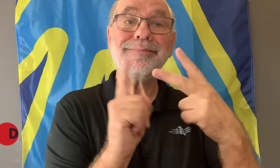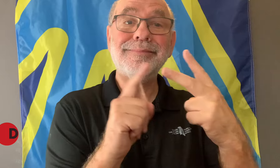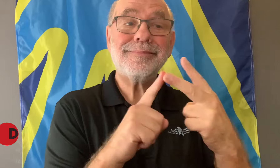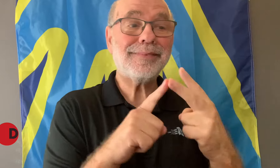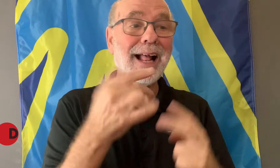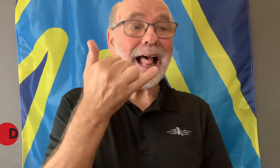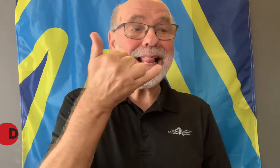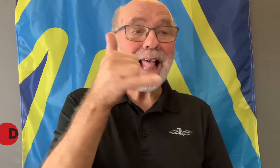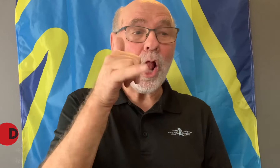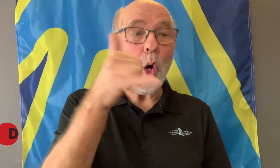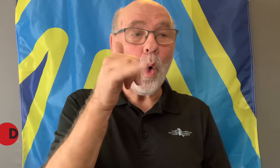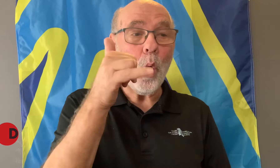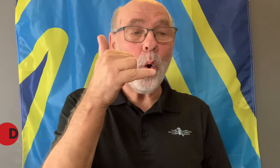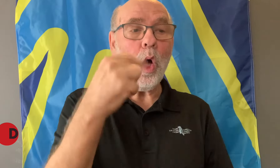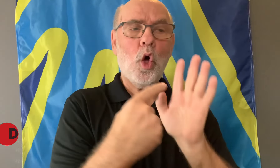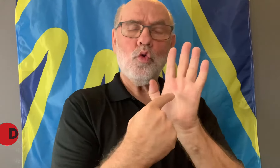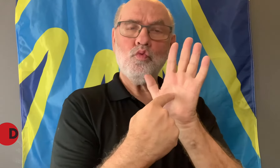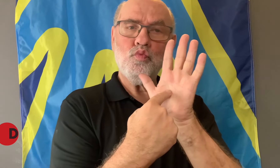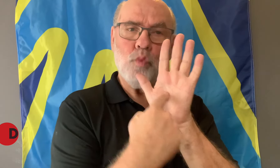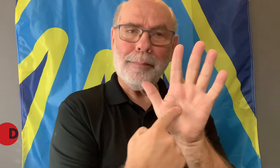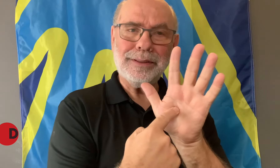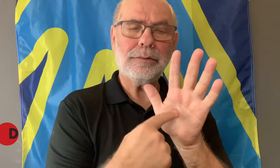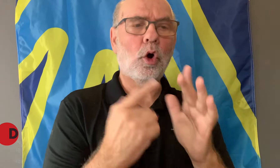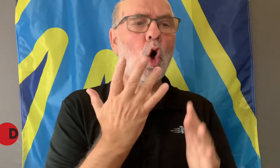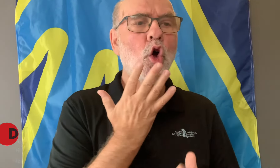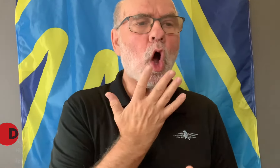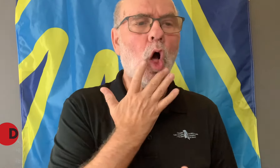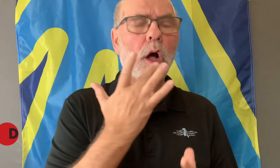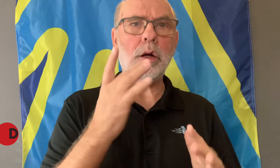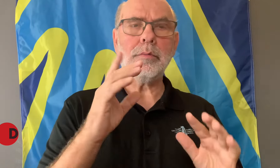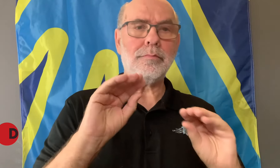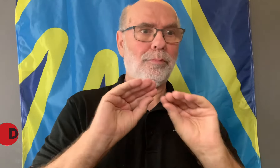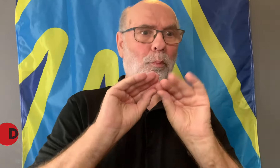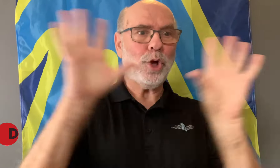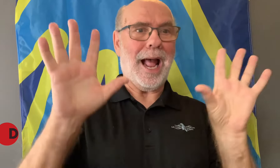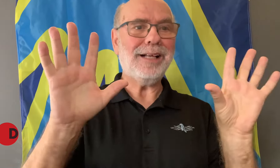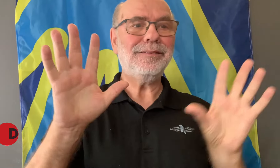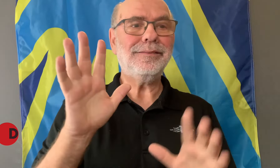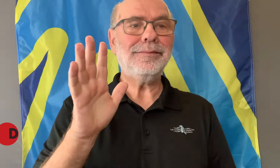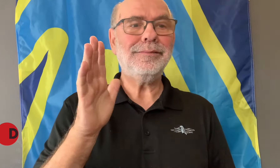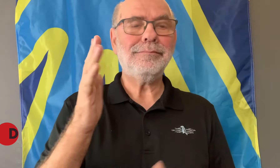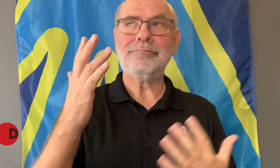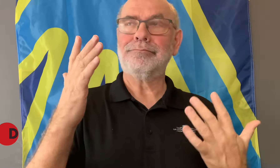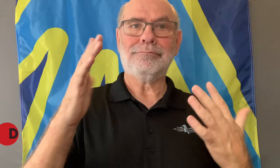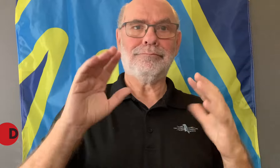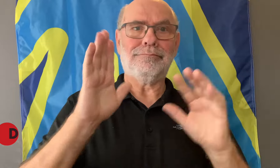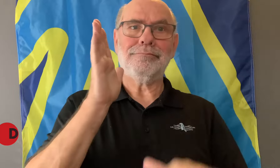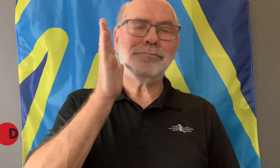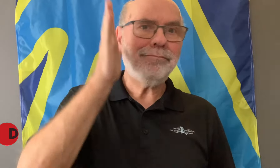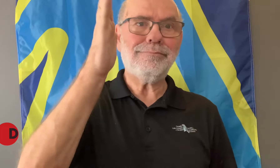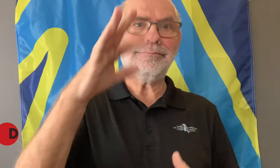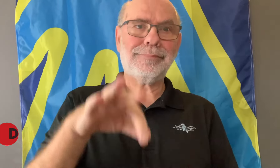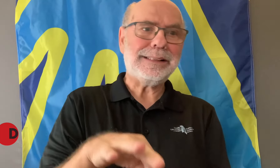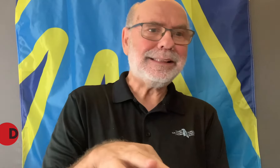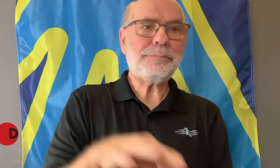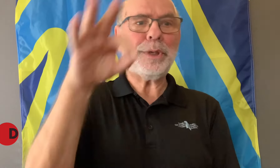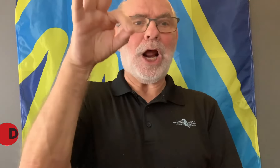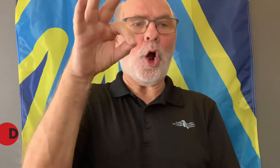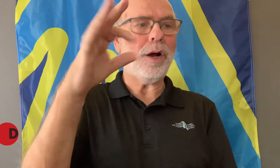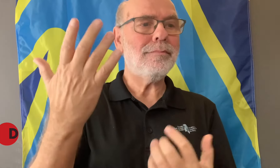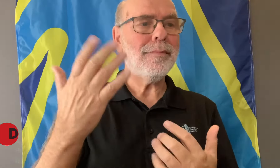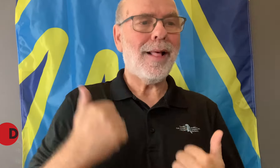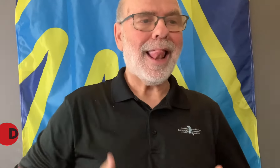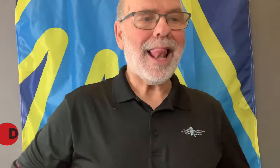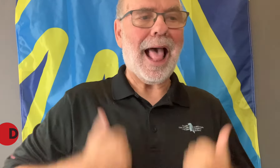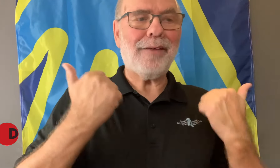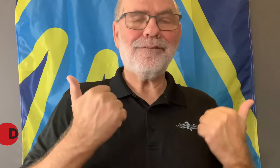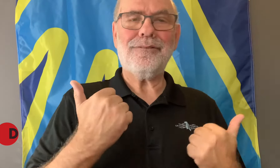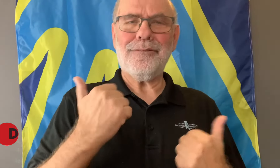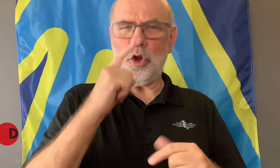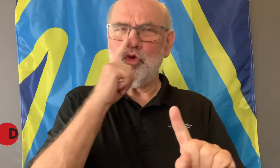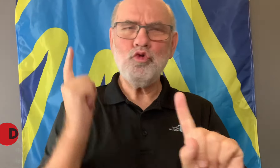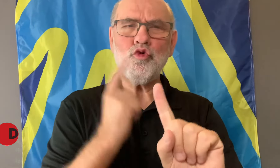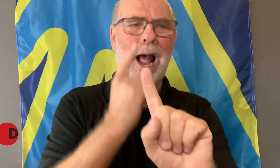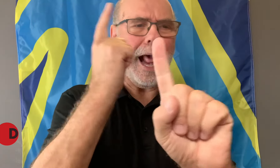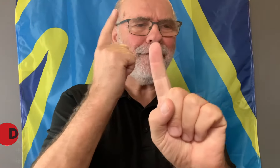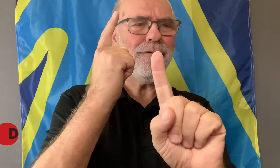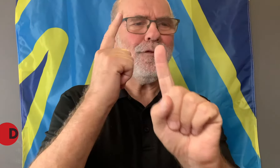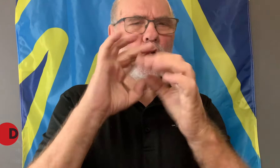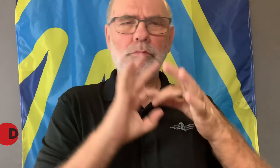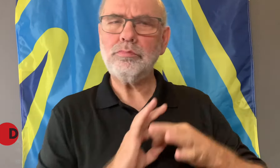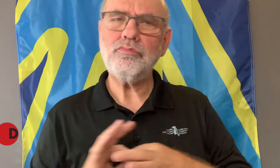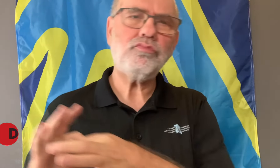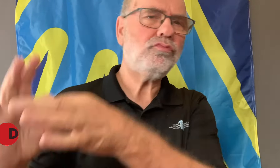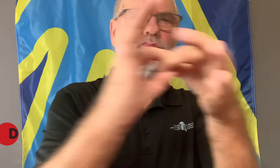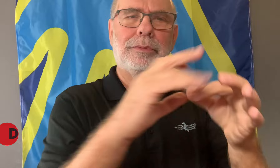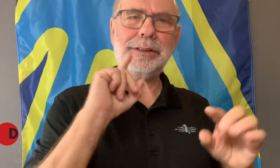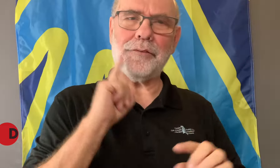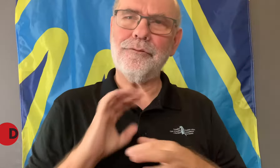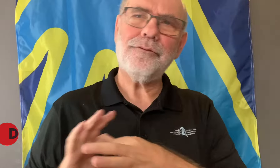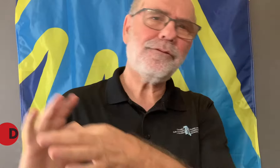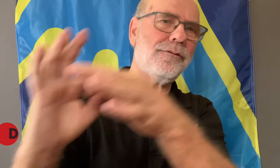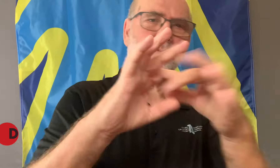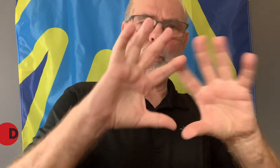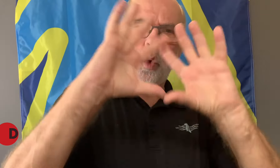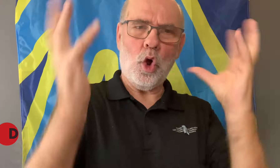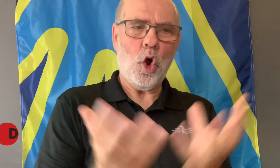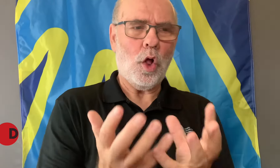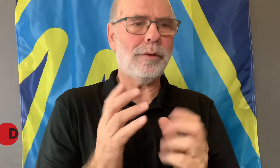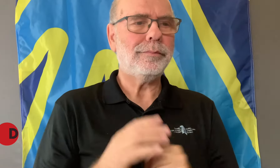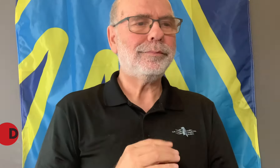Yellow color represents enlightened, spiritual life and thriving in unison.